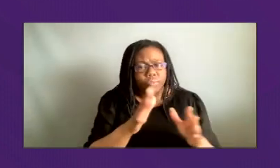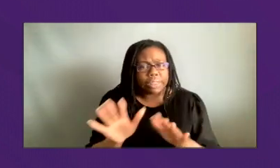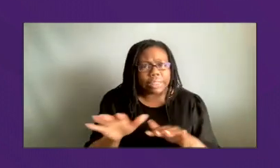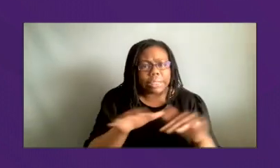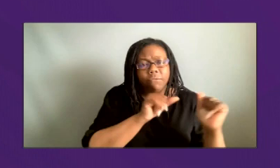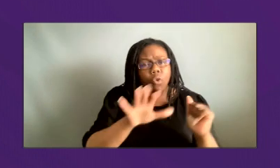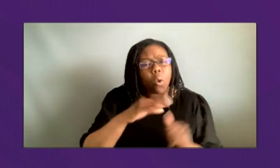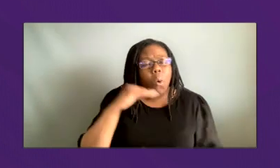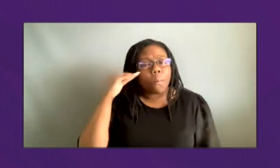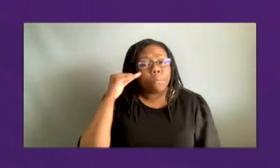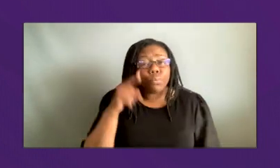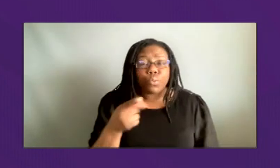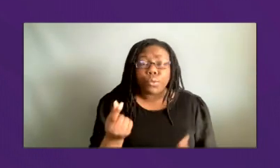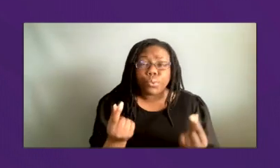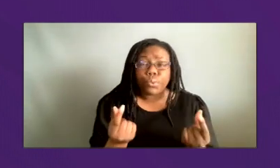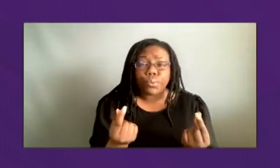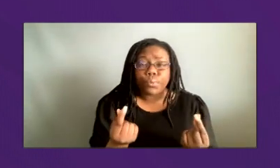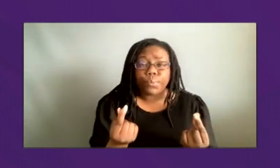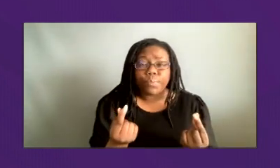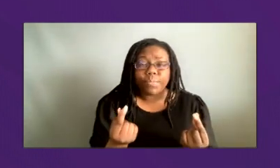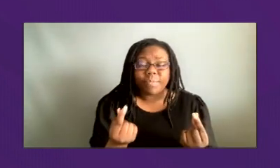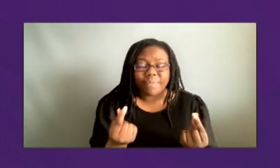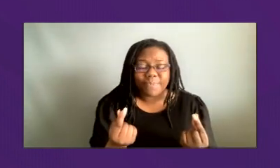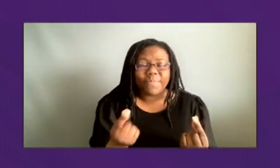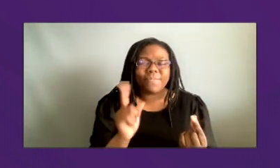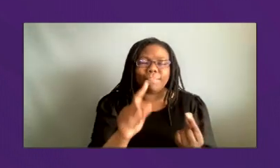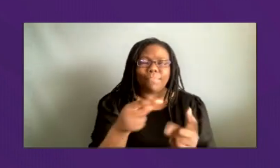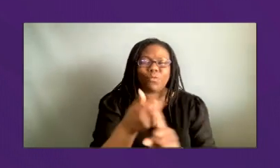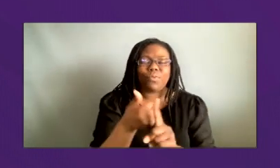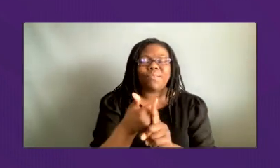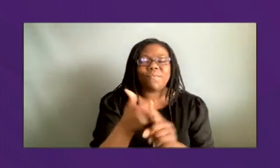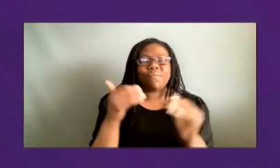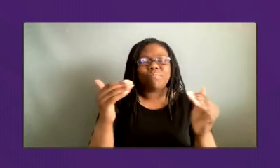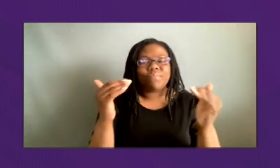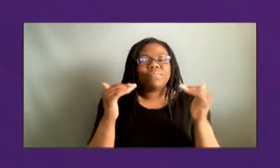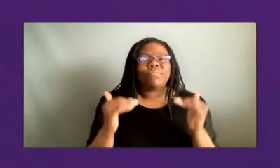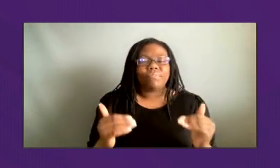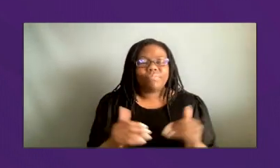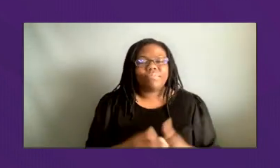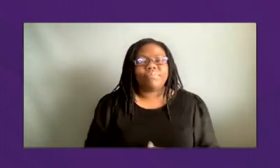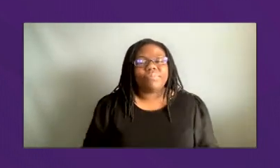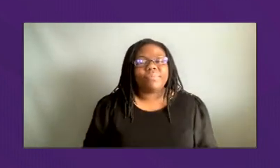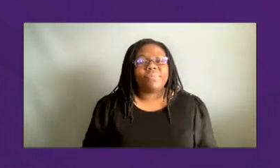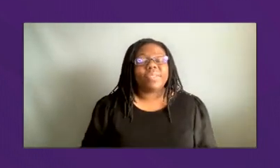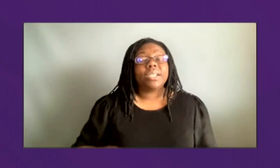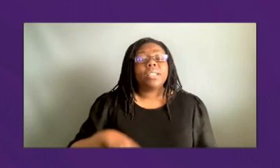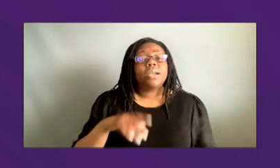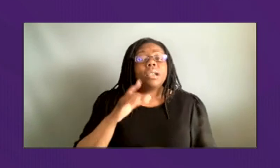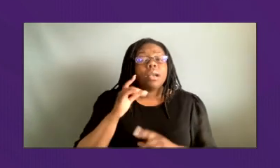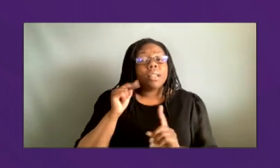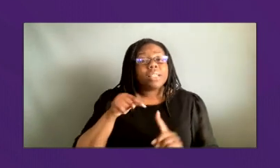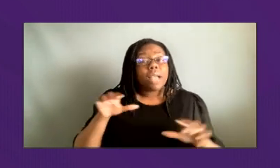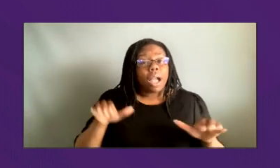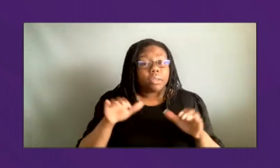Next slide, please. So the goal of this activity is to develop students' perspective-taking skills.